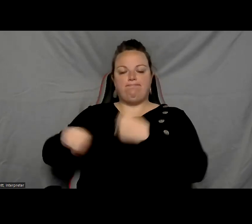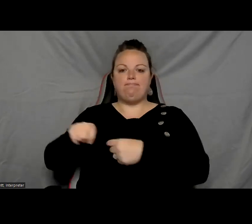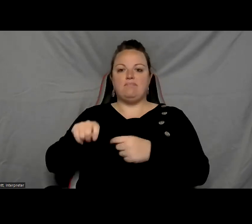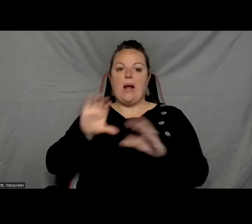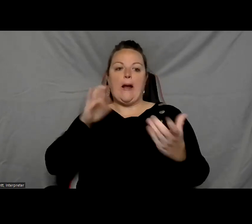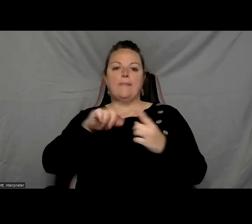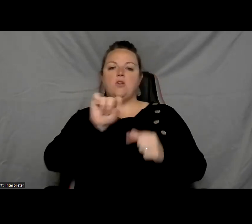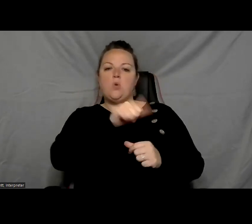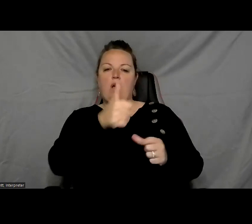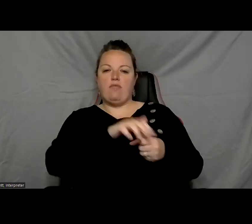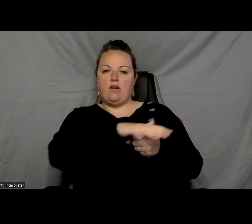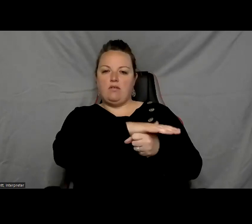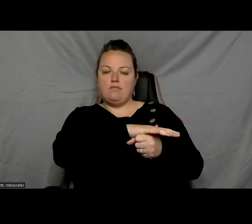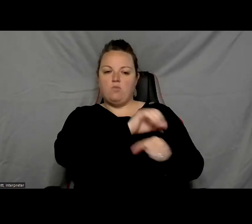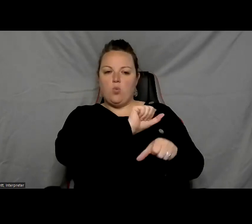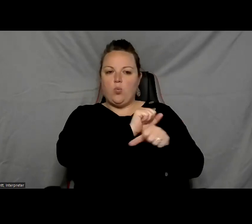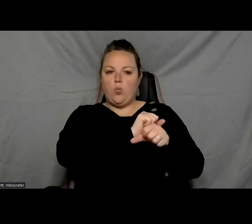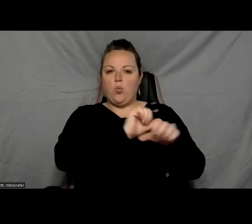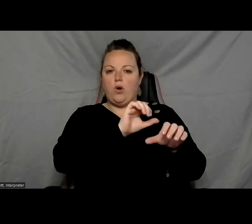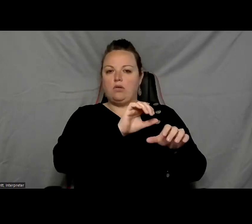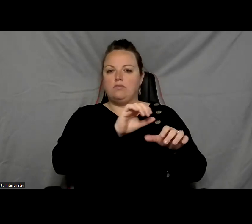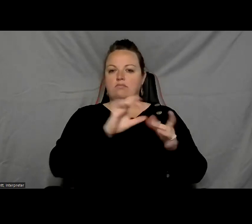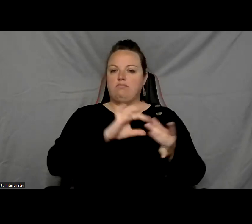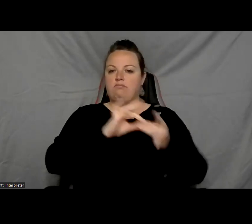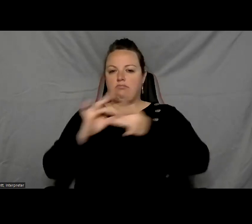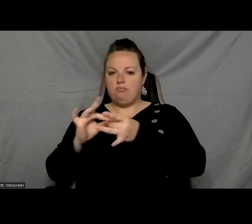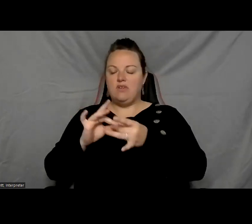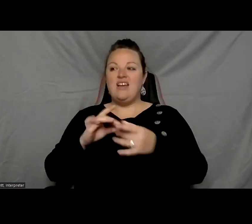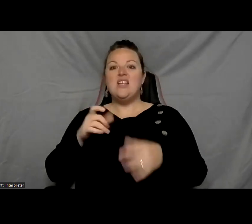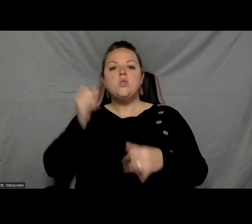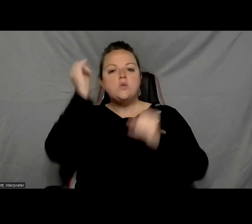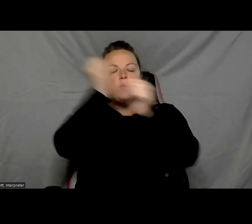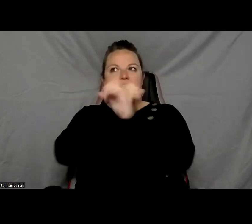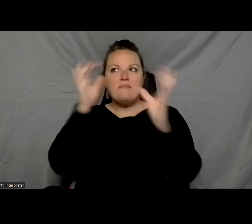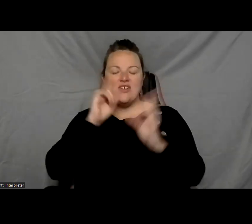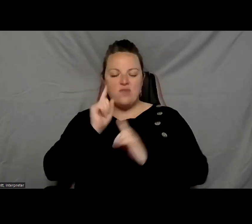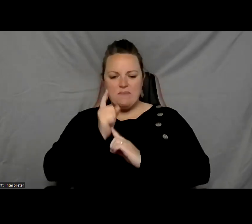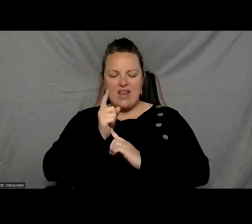just imagine for a moment the impact on the residents who live here as they essentially